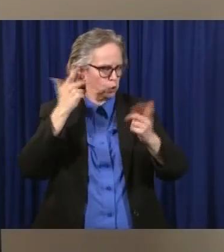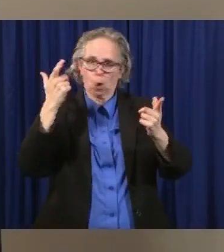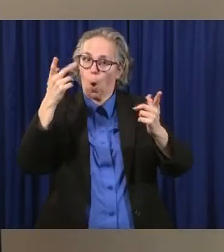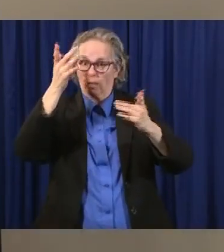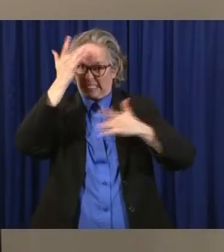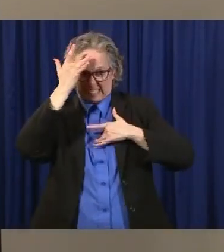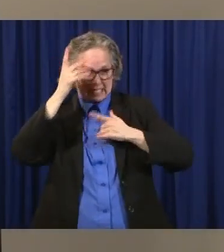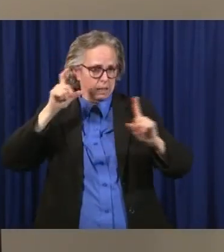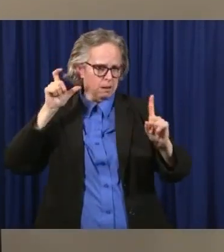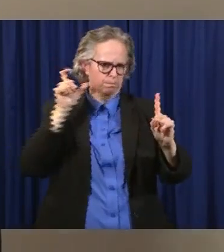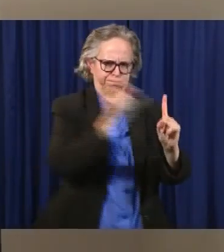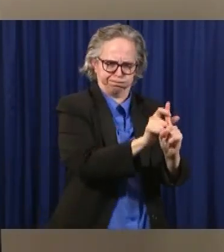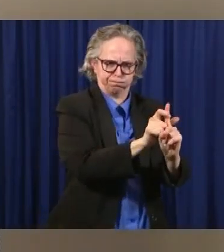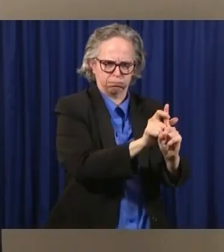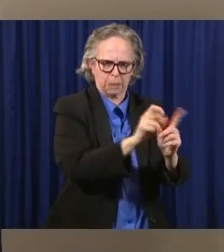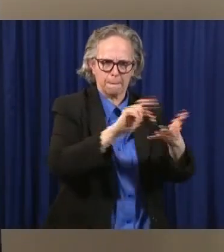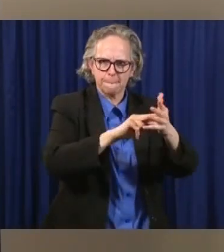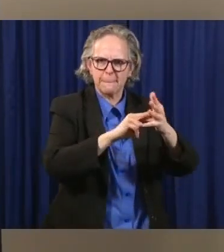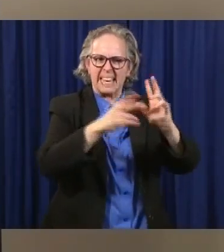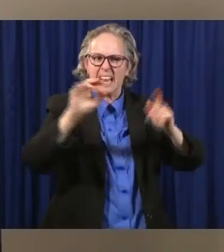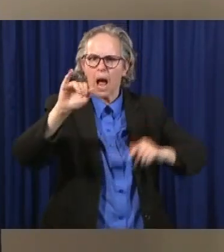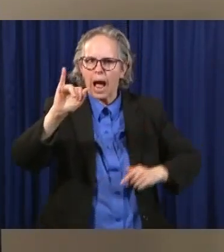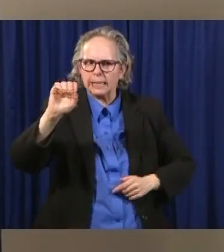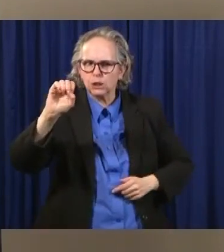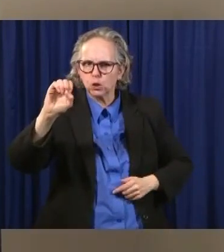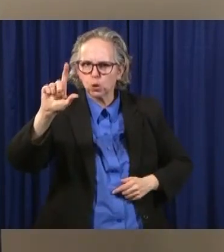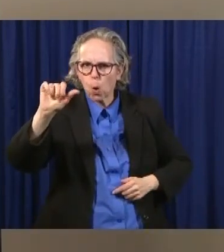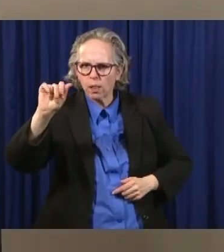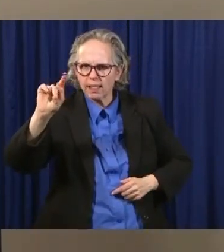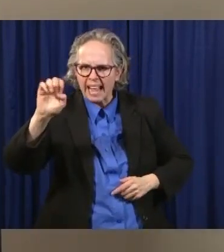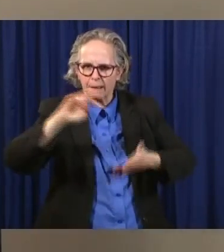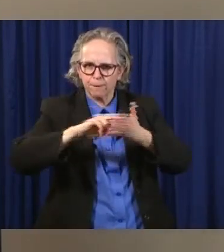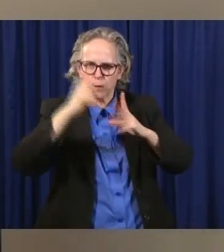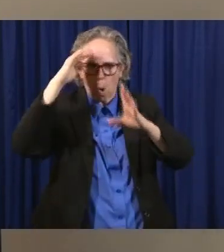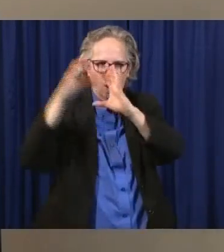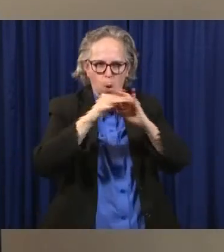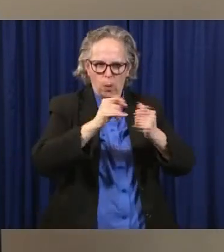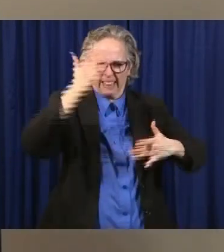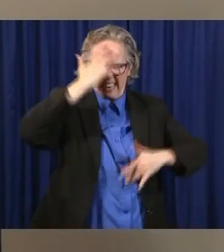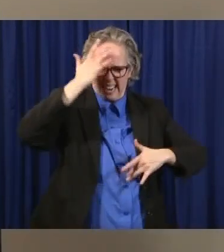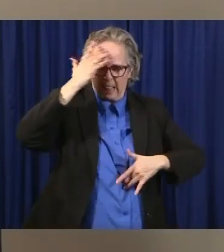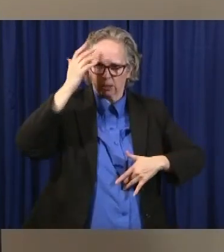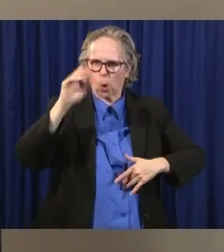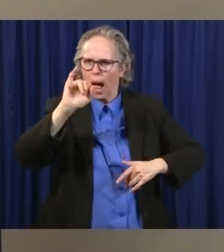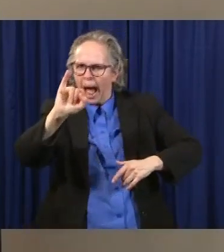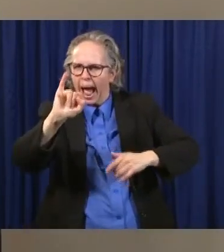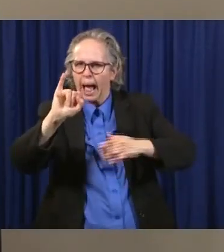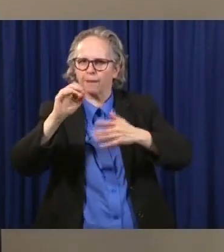THE PERSON WHO IS SICK, ISOLATES, AND THE WORD SO ISOLATE IS FOR ILL. REMEMBER THAT. BUT QUARANTINE IS FOR PEOPLE